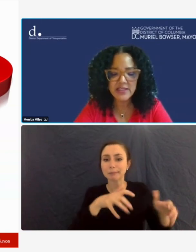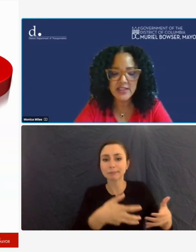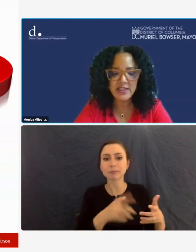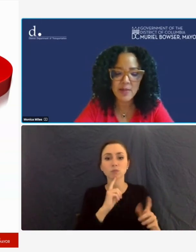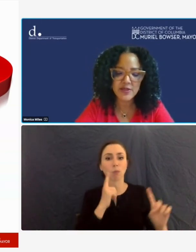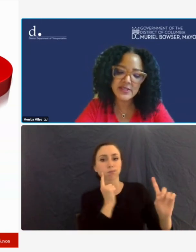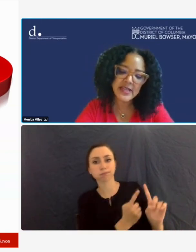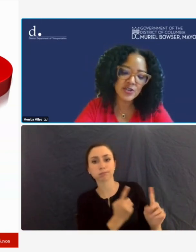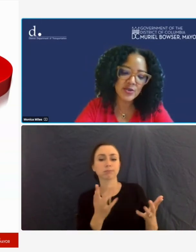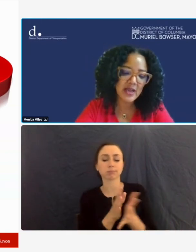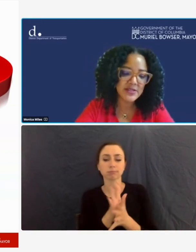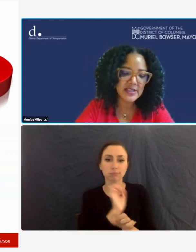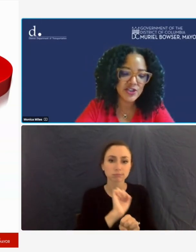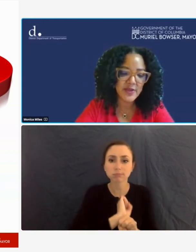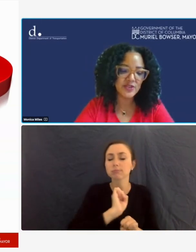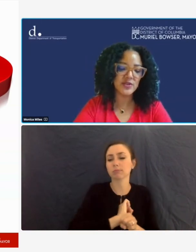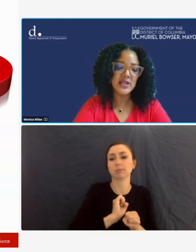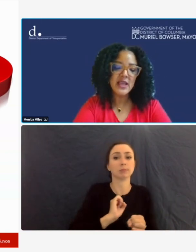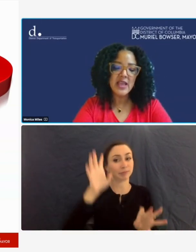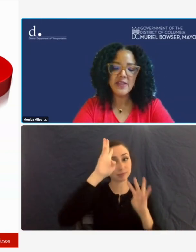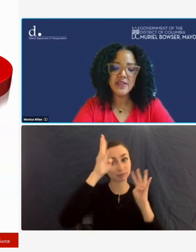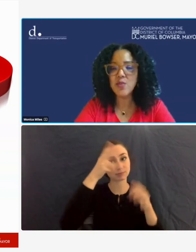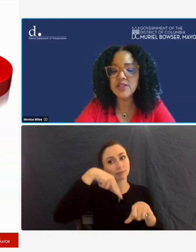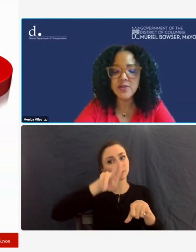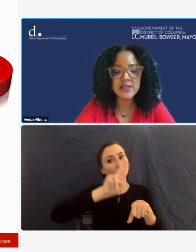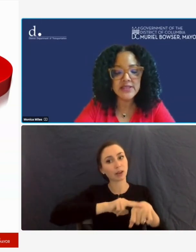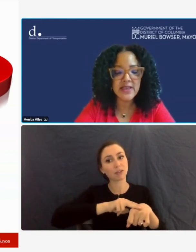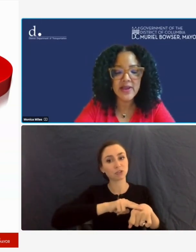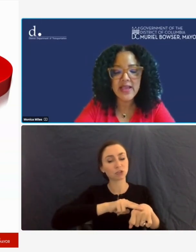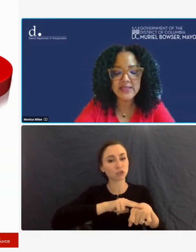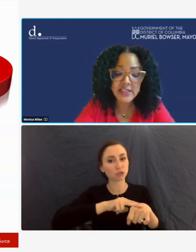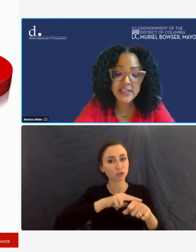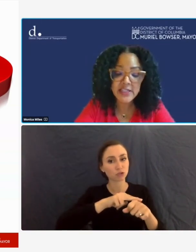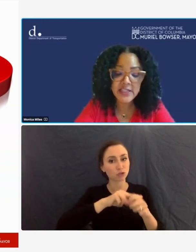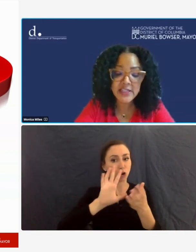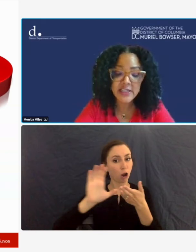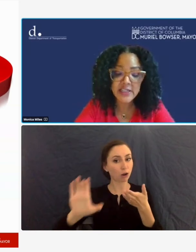come up with this national compensation matrix and they wanted to put it together as an easy tool to